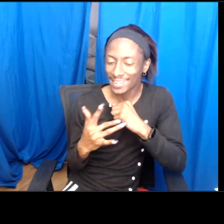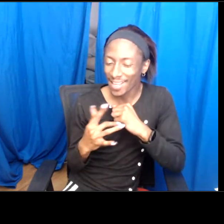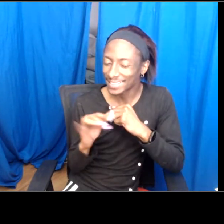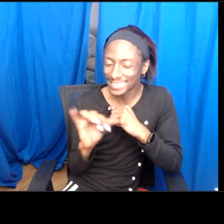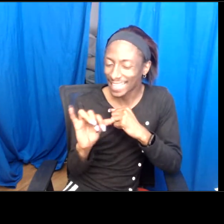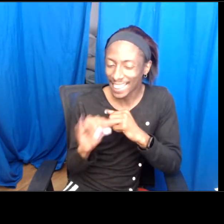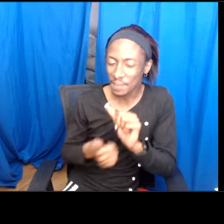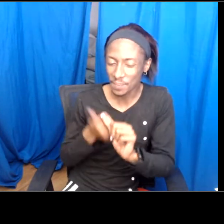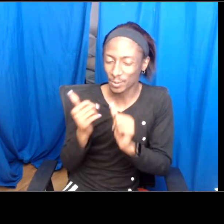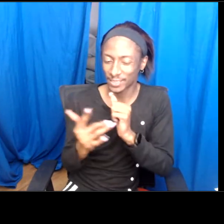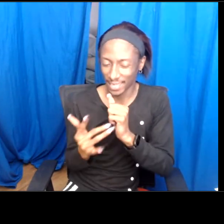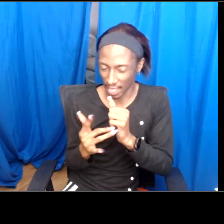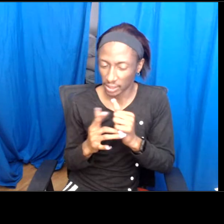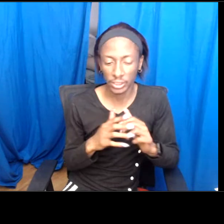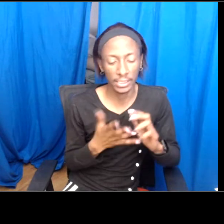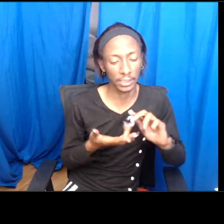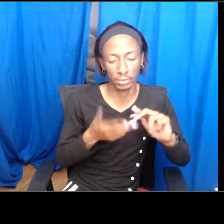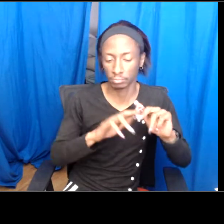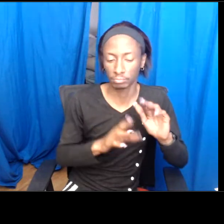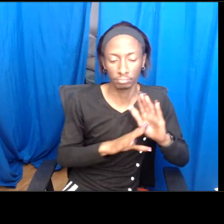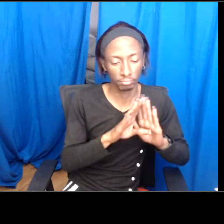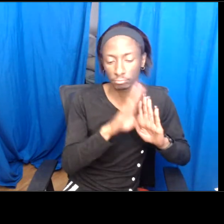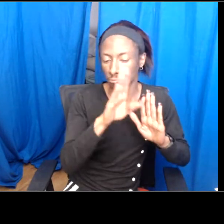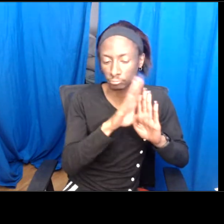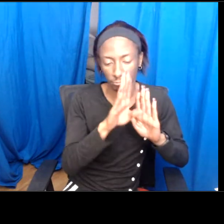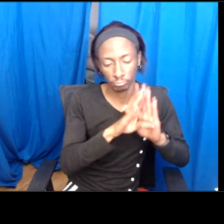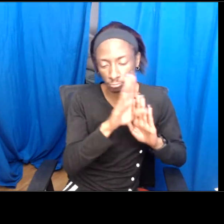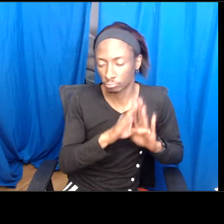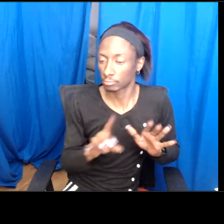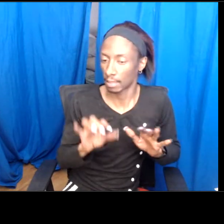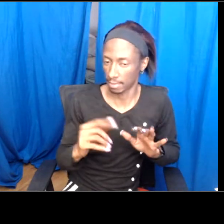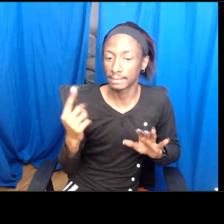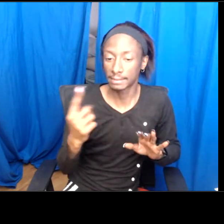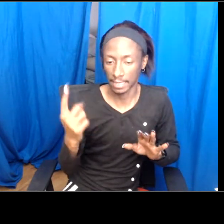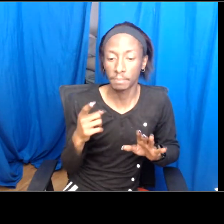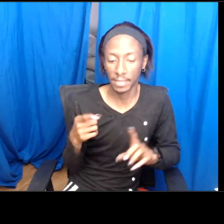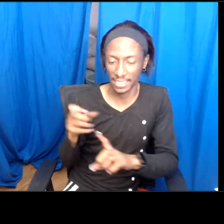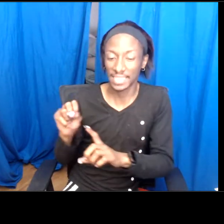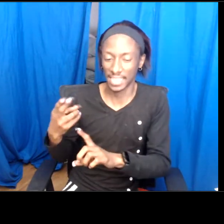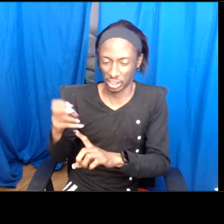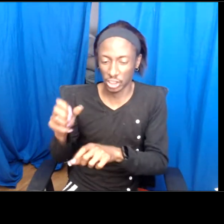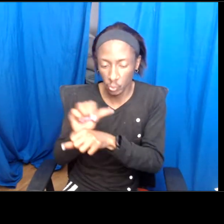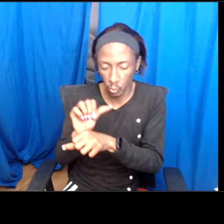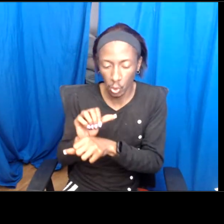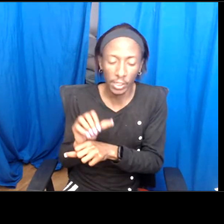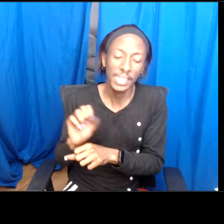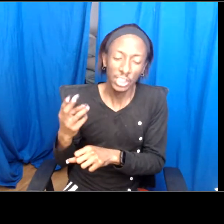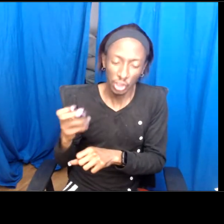is growing leaps and bounds. And that is something that she is working on. She and others it's part of a larger project.